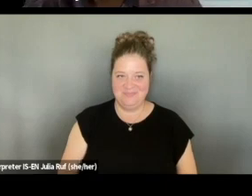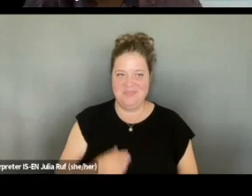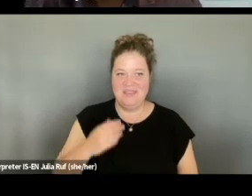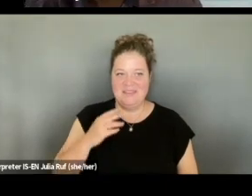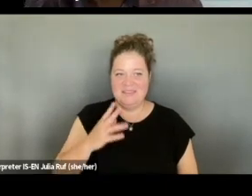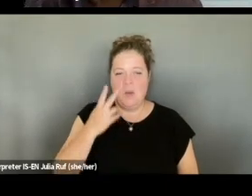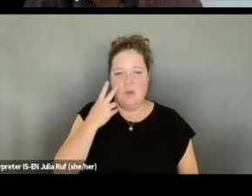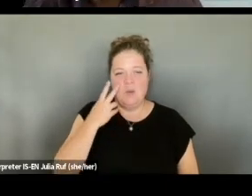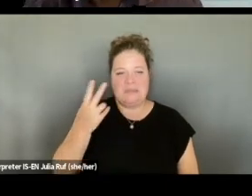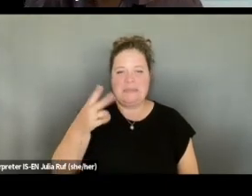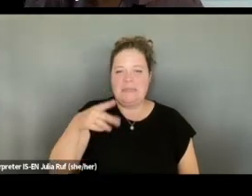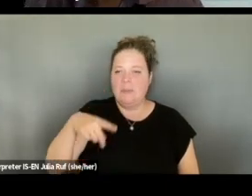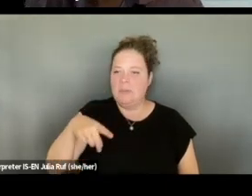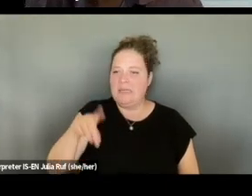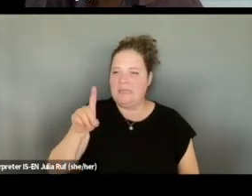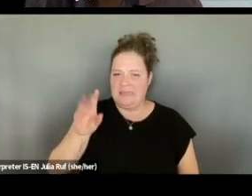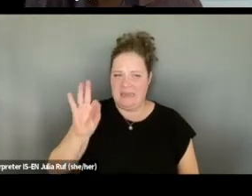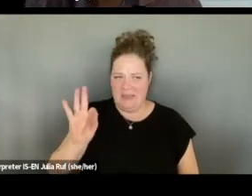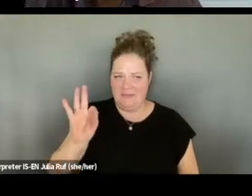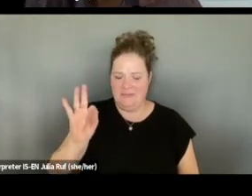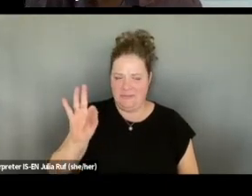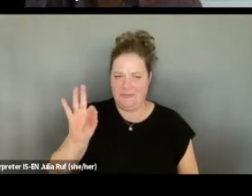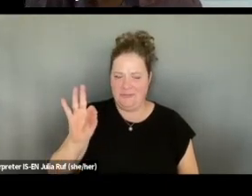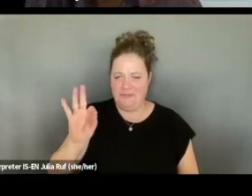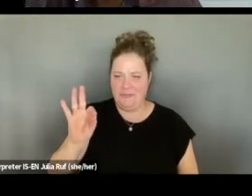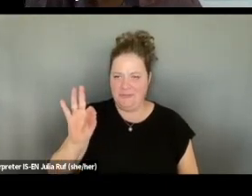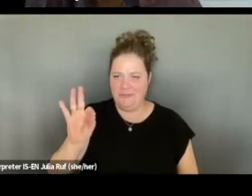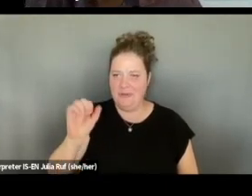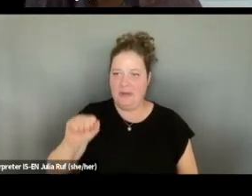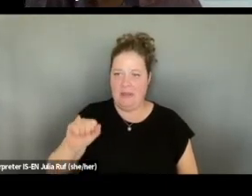document, which is accessible.